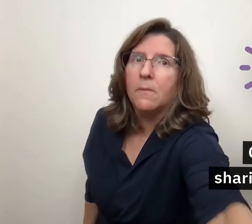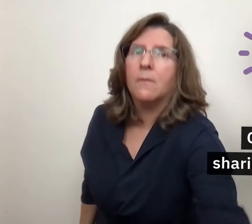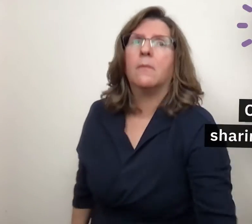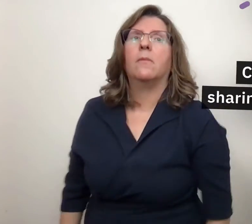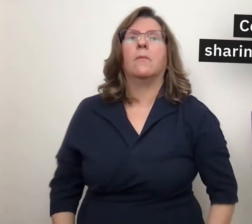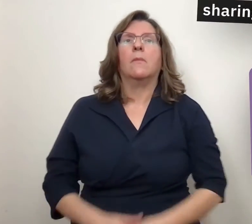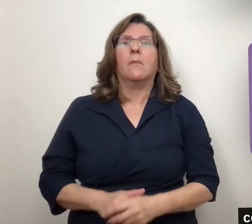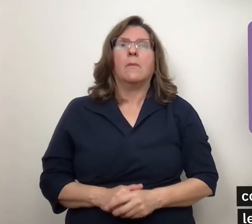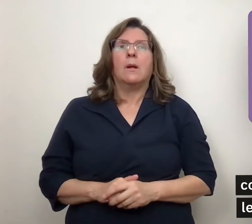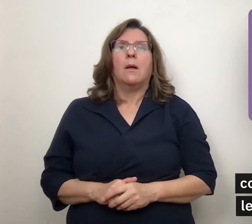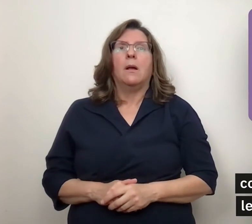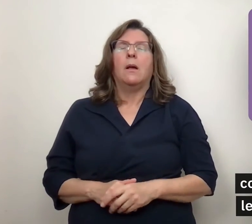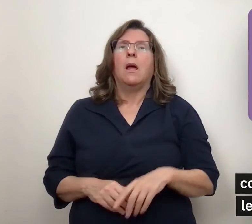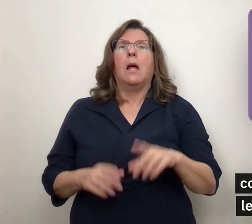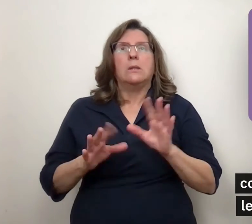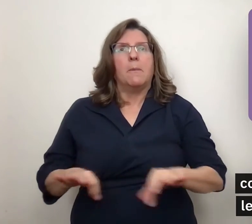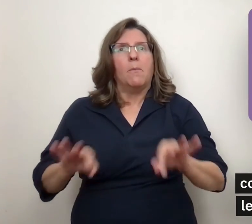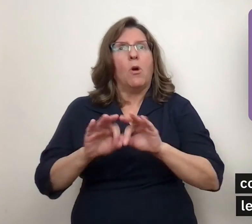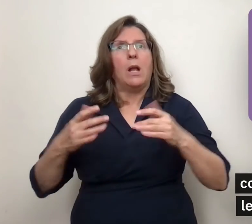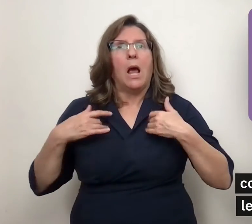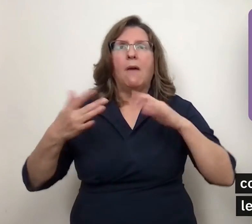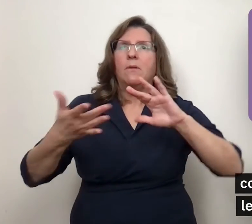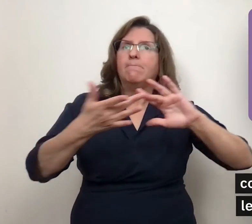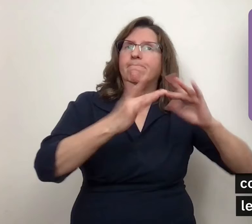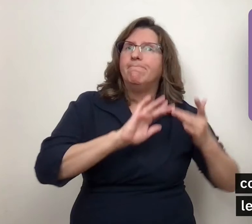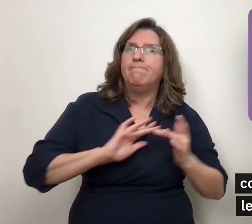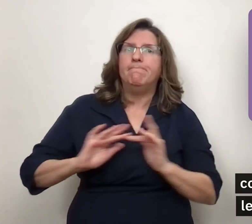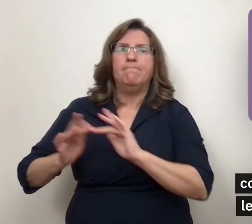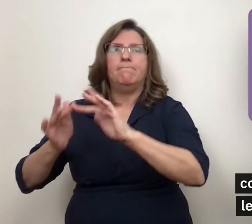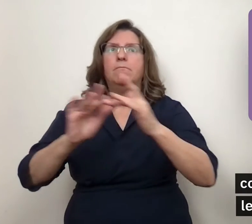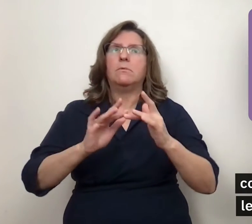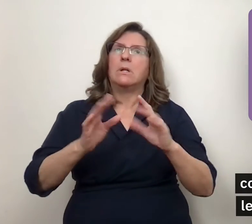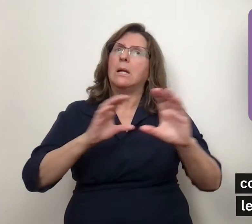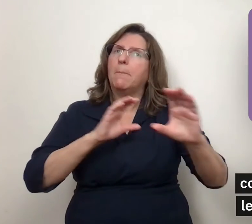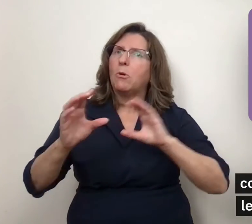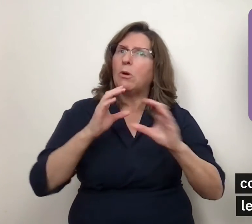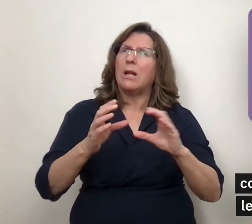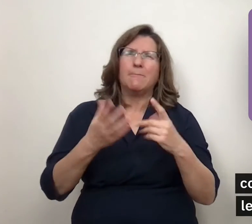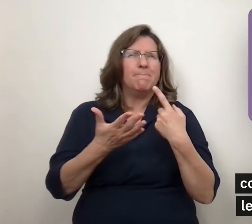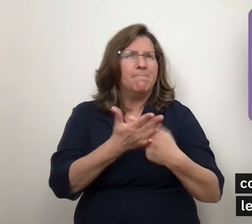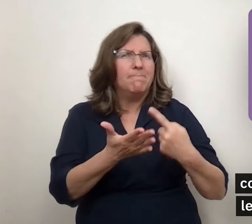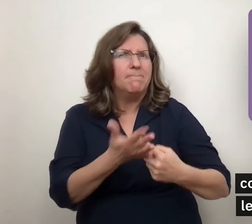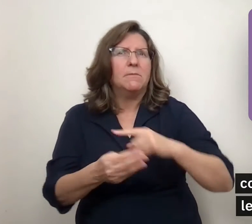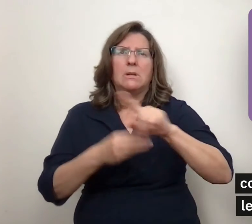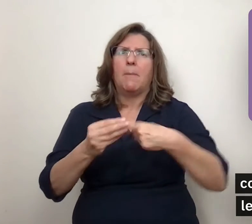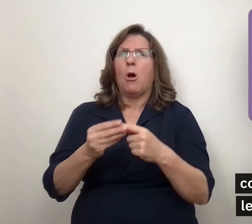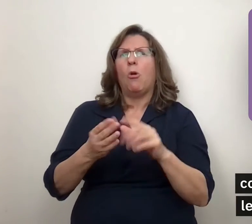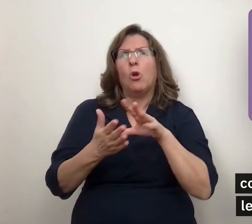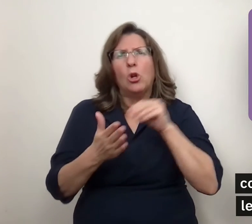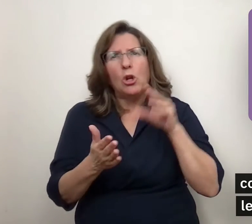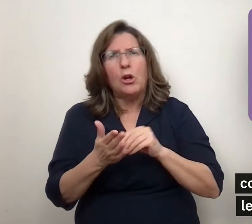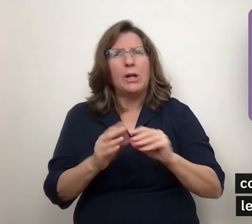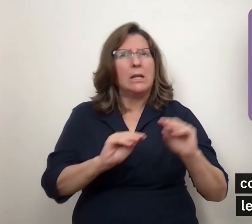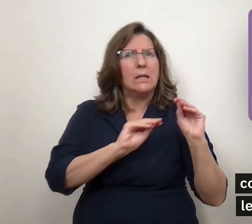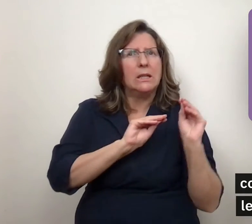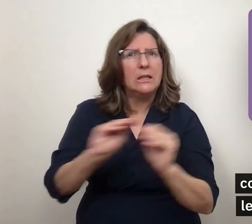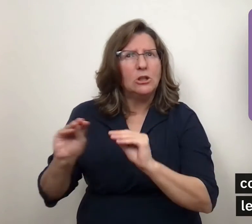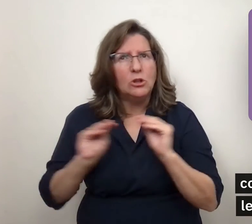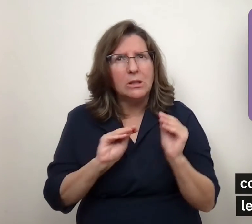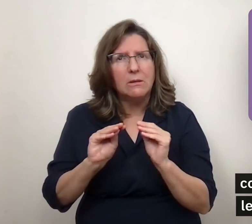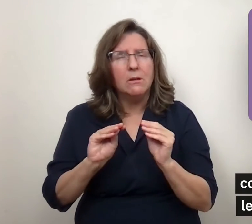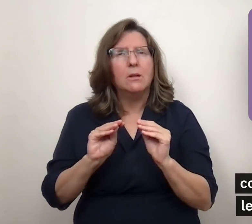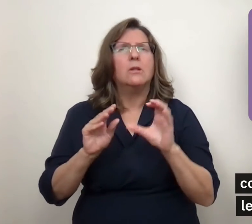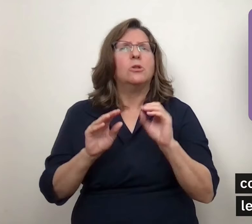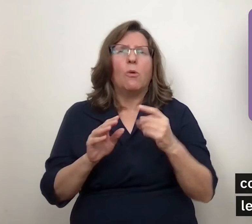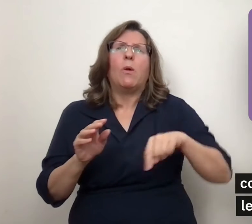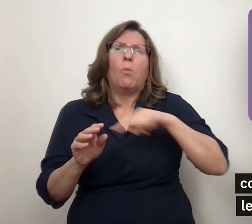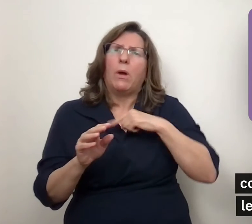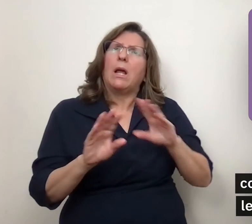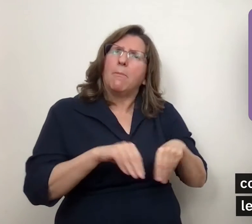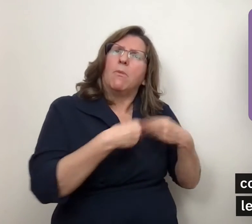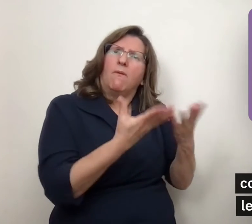it needs to be given enough space so the body, the face . . .